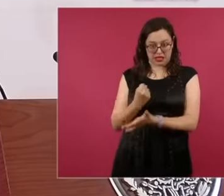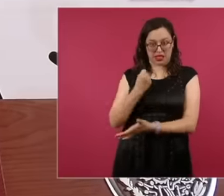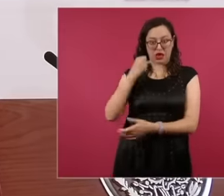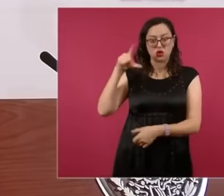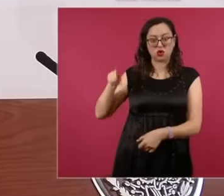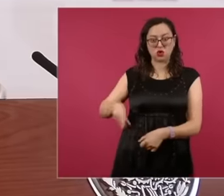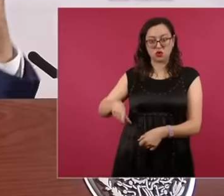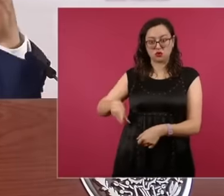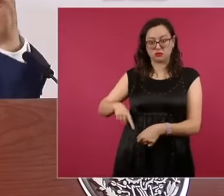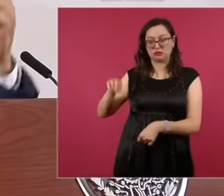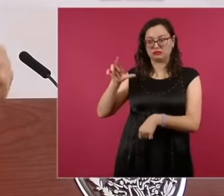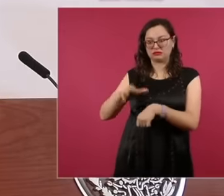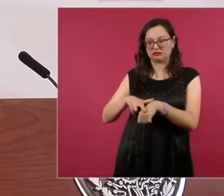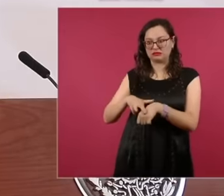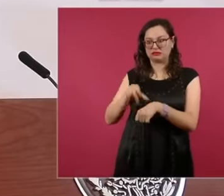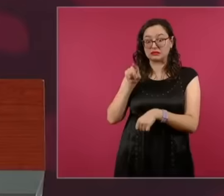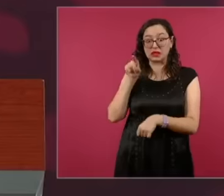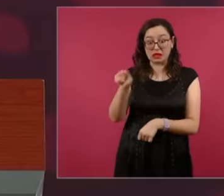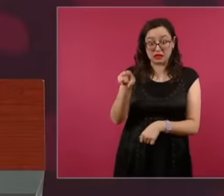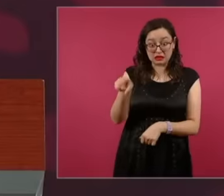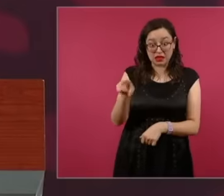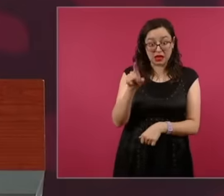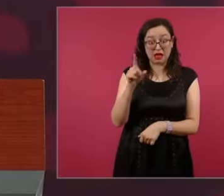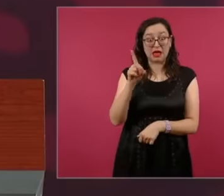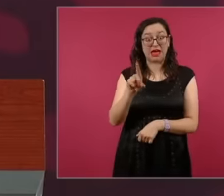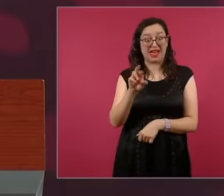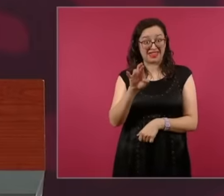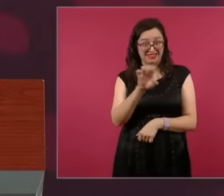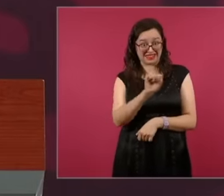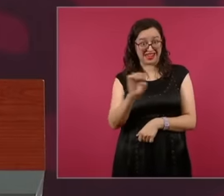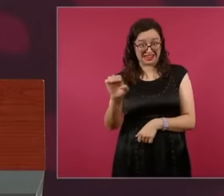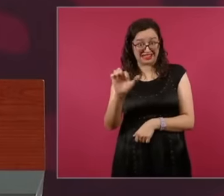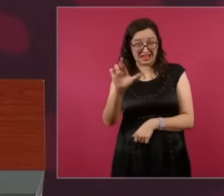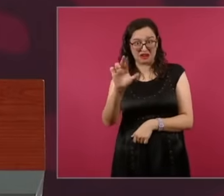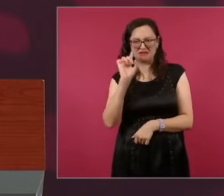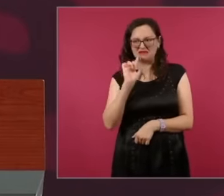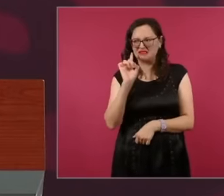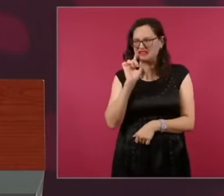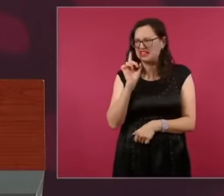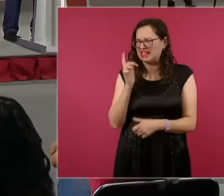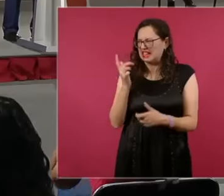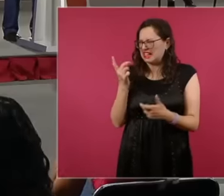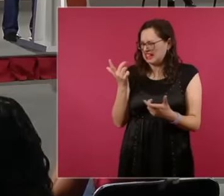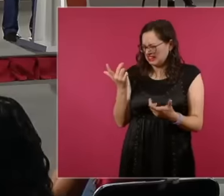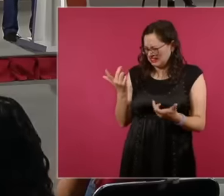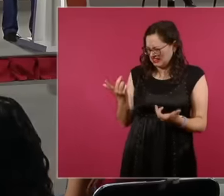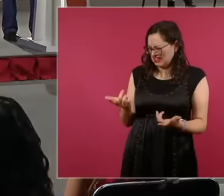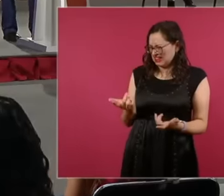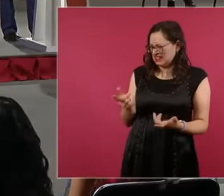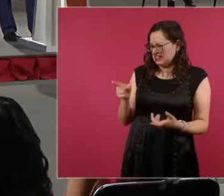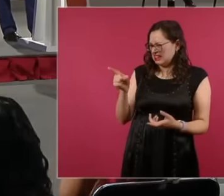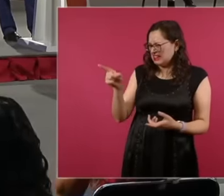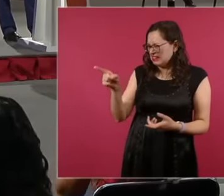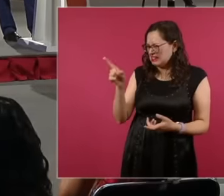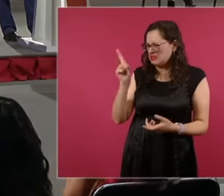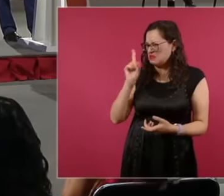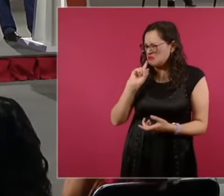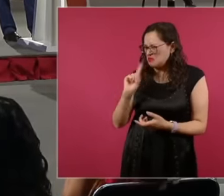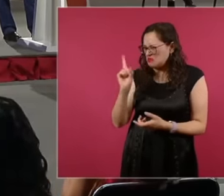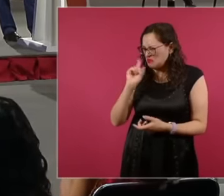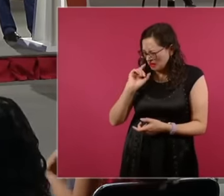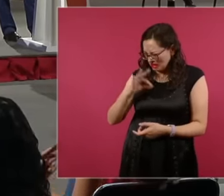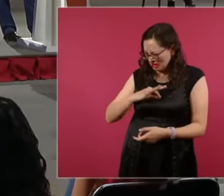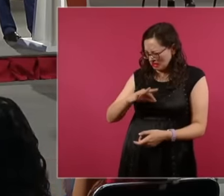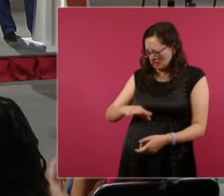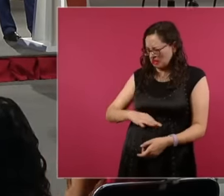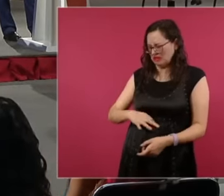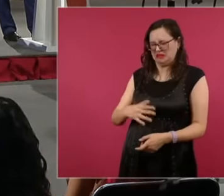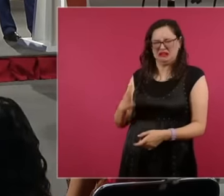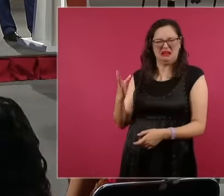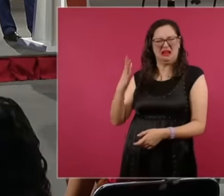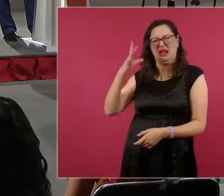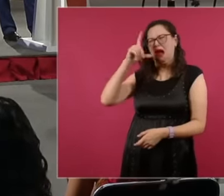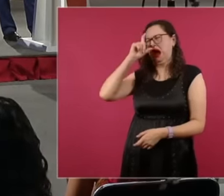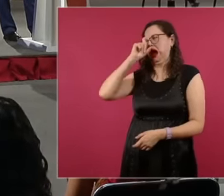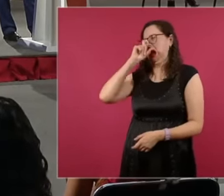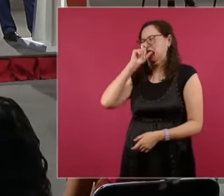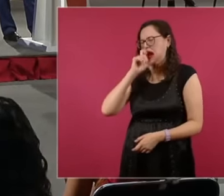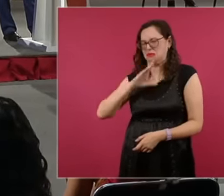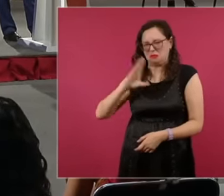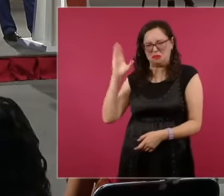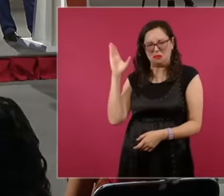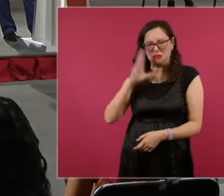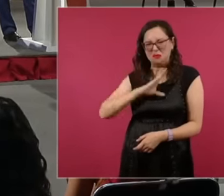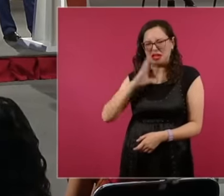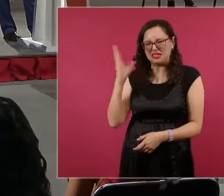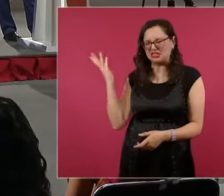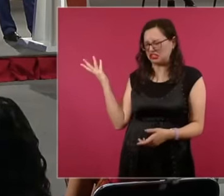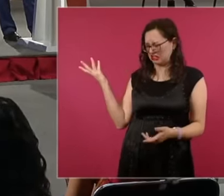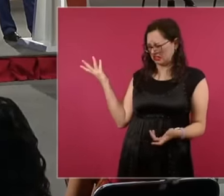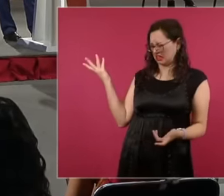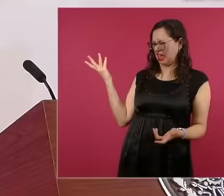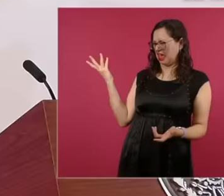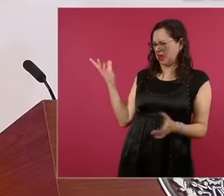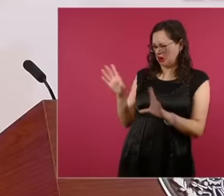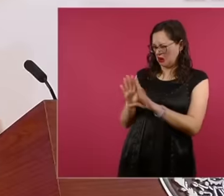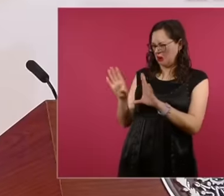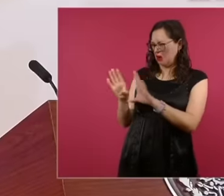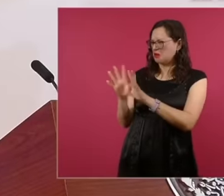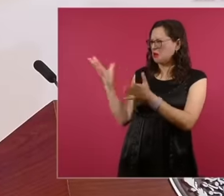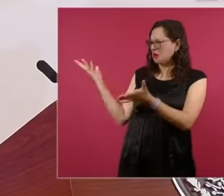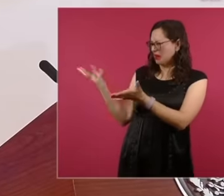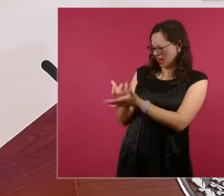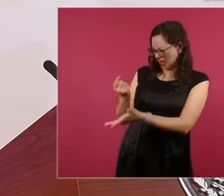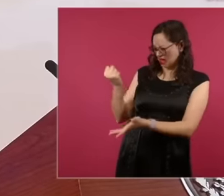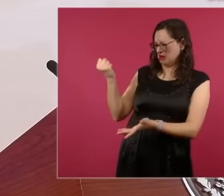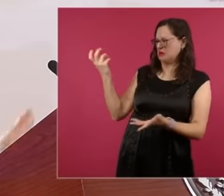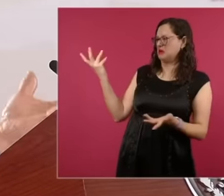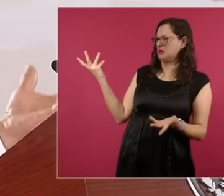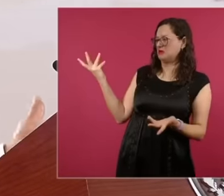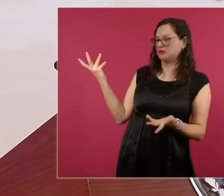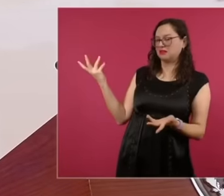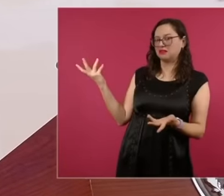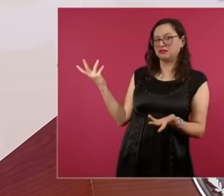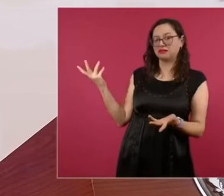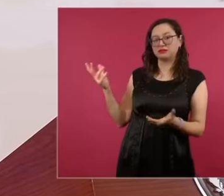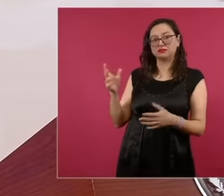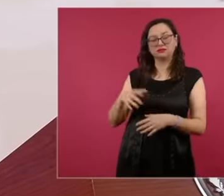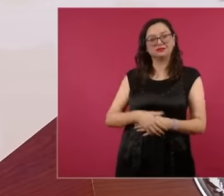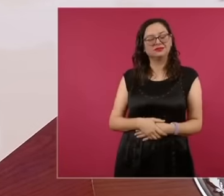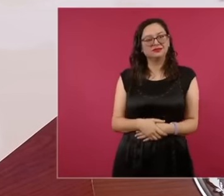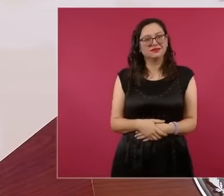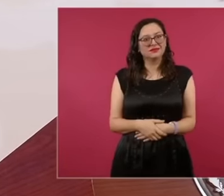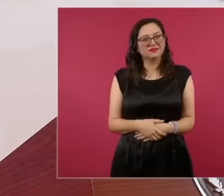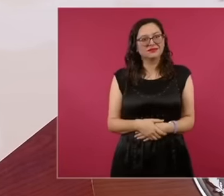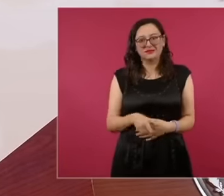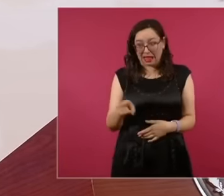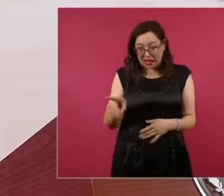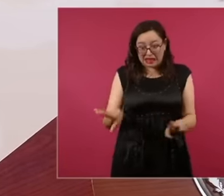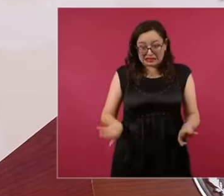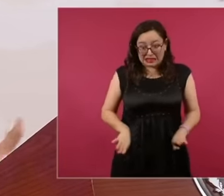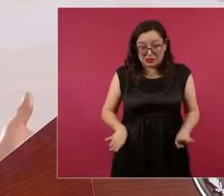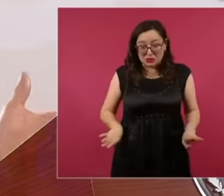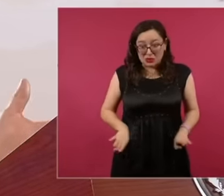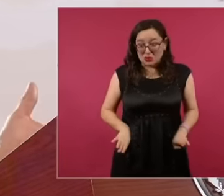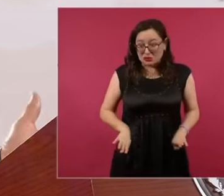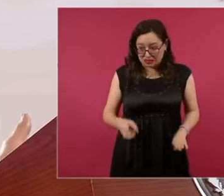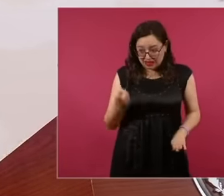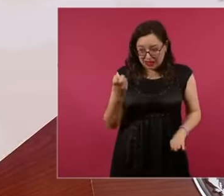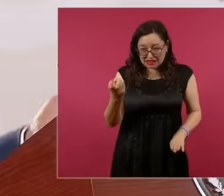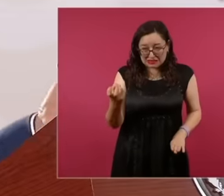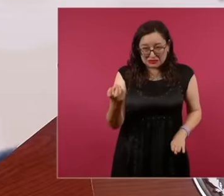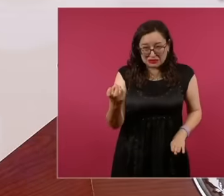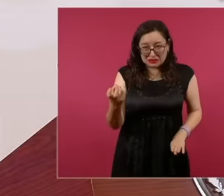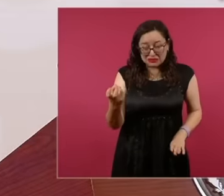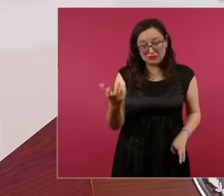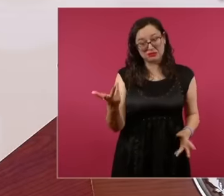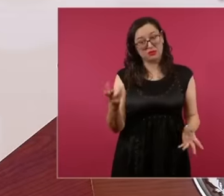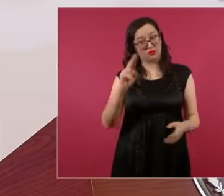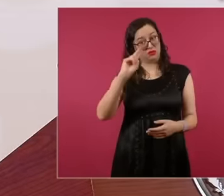smelly, she has to do a review